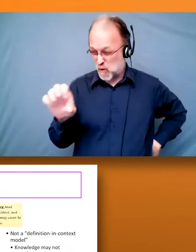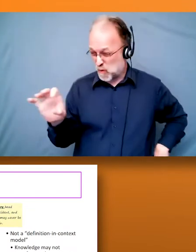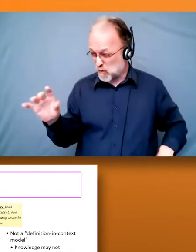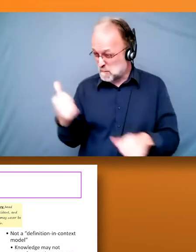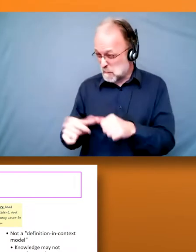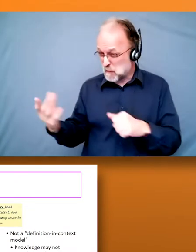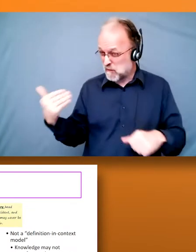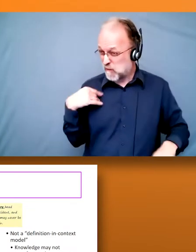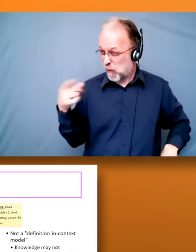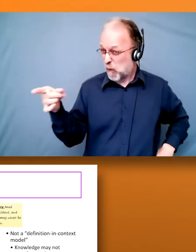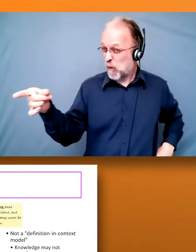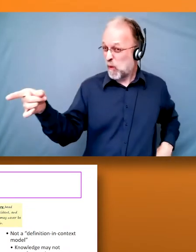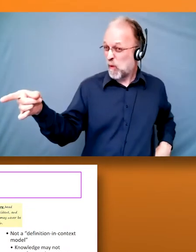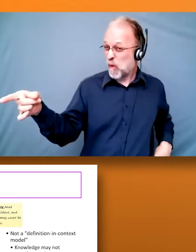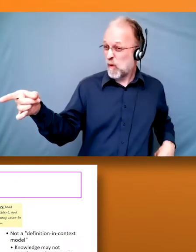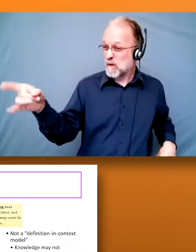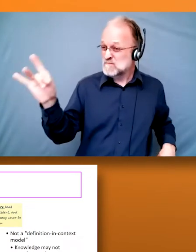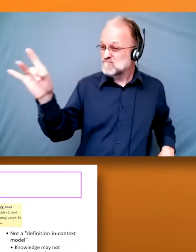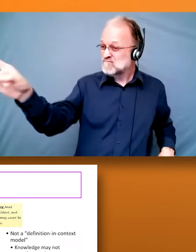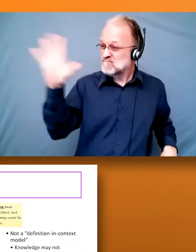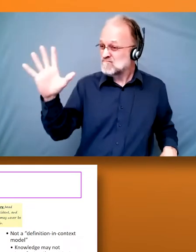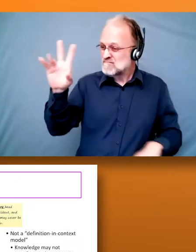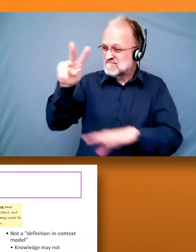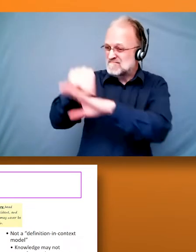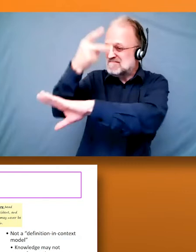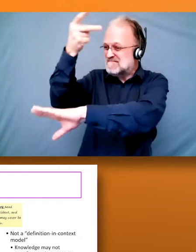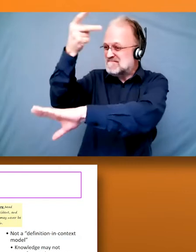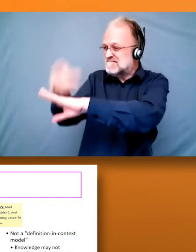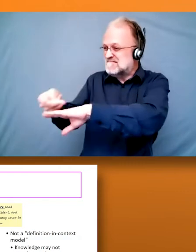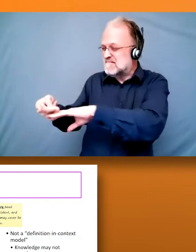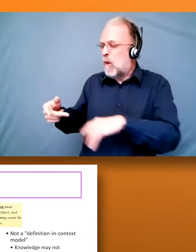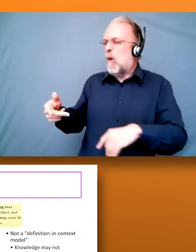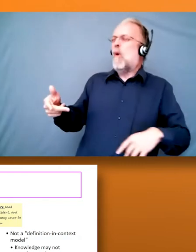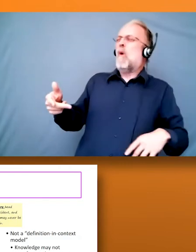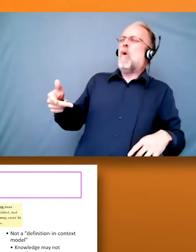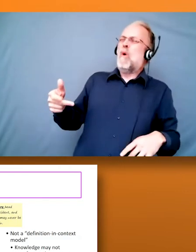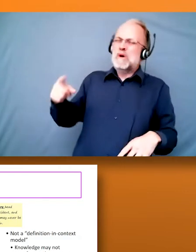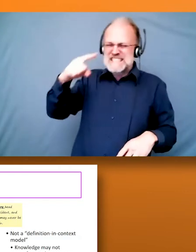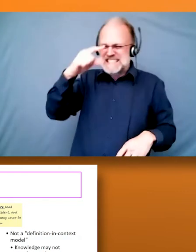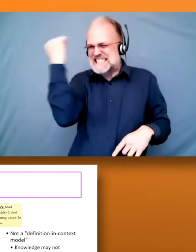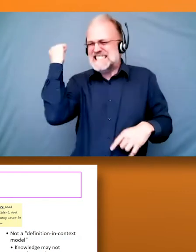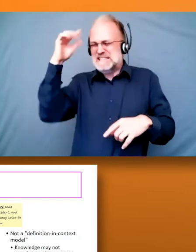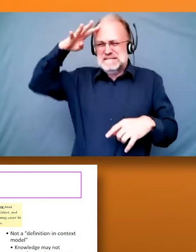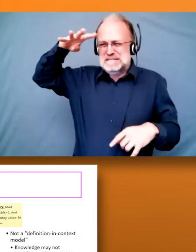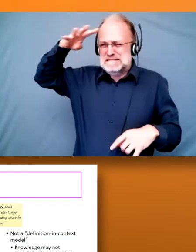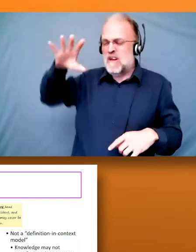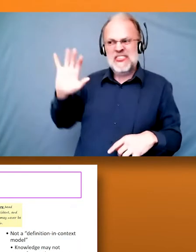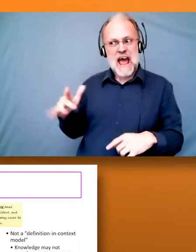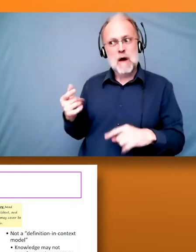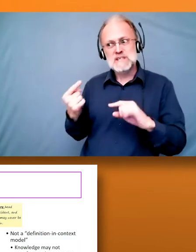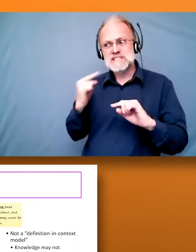"Oh, remember that time that you fell off "that electric scooter and had a big old cut on your face?